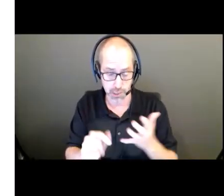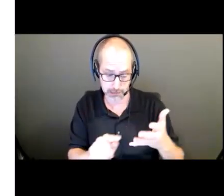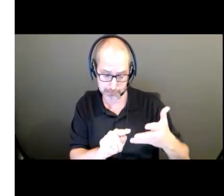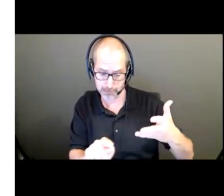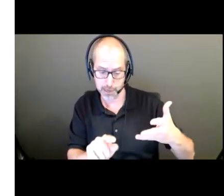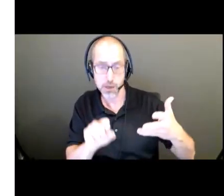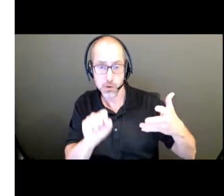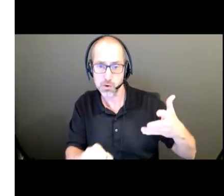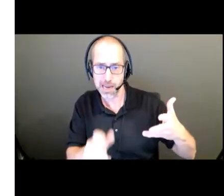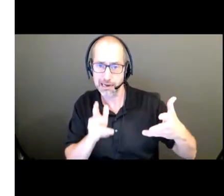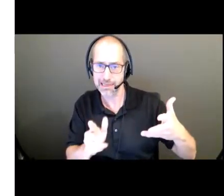You don't have to fill those out.